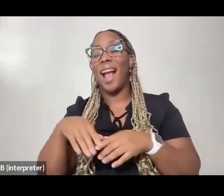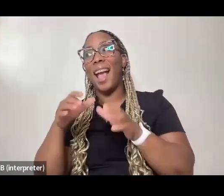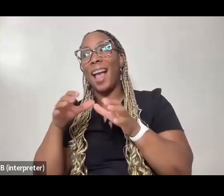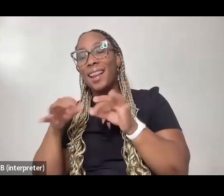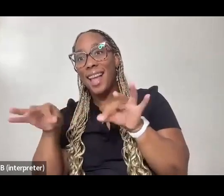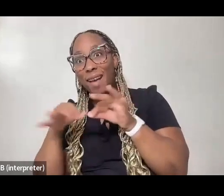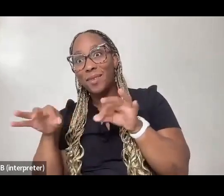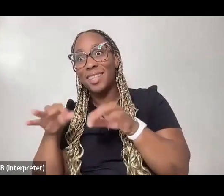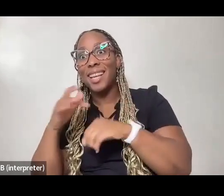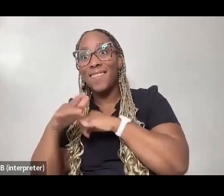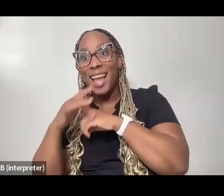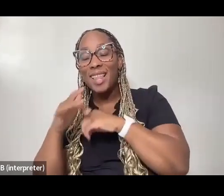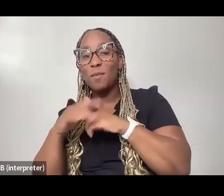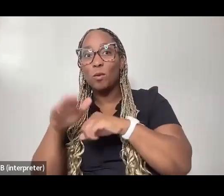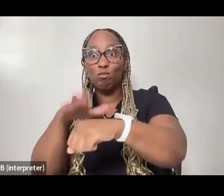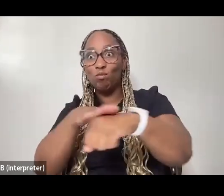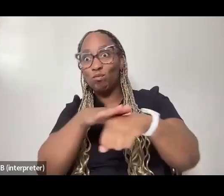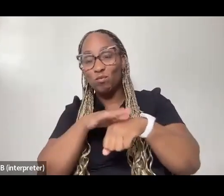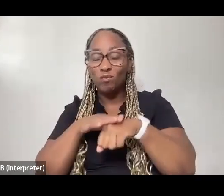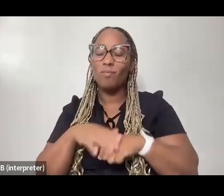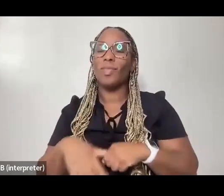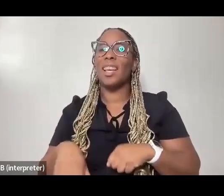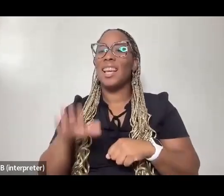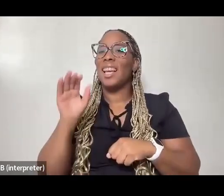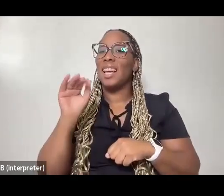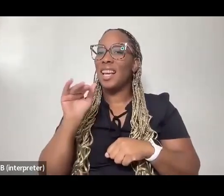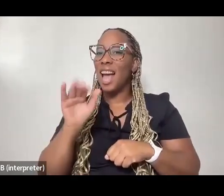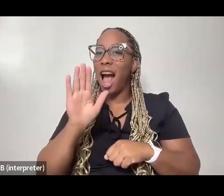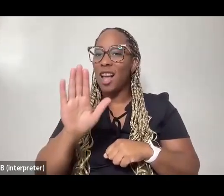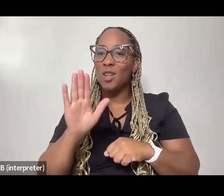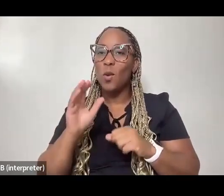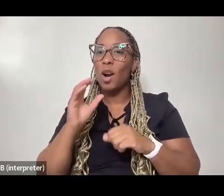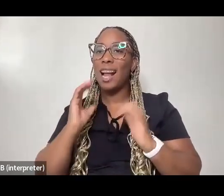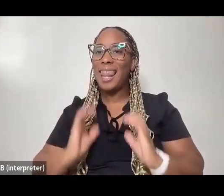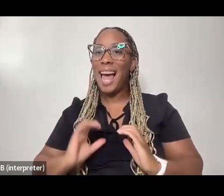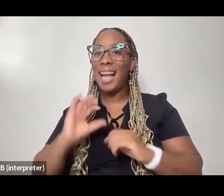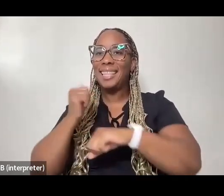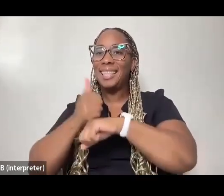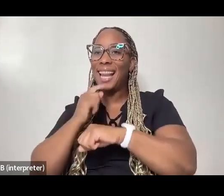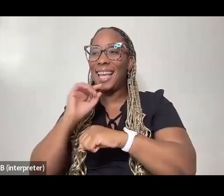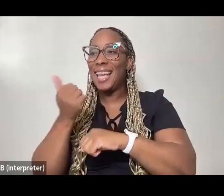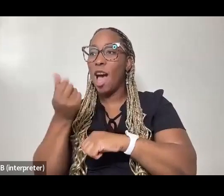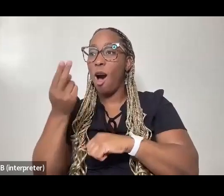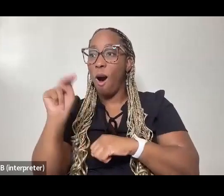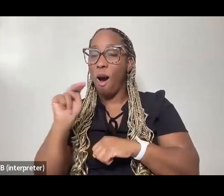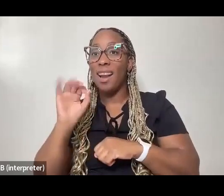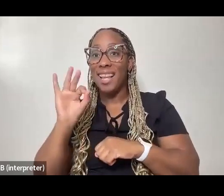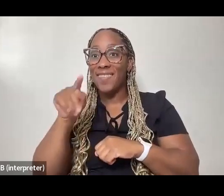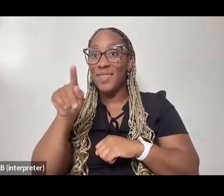available to alert people to, hey, go to your clients settings and turn these on if you need them.